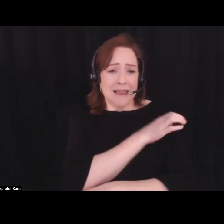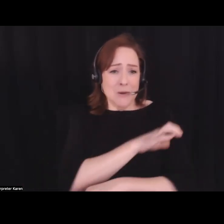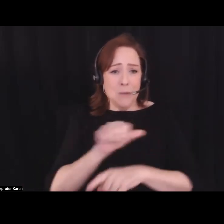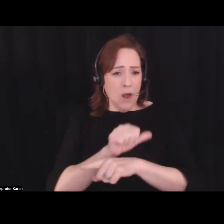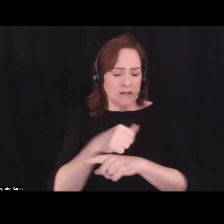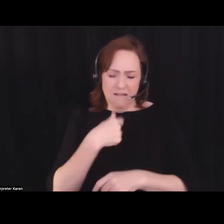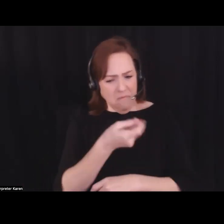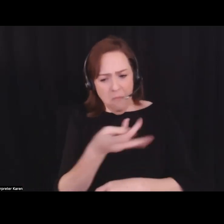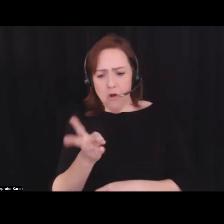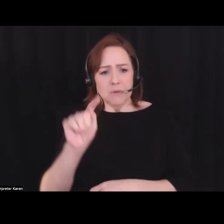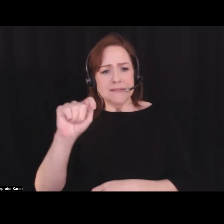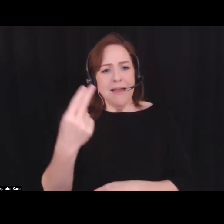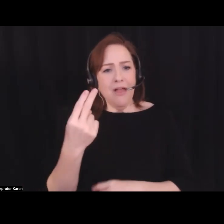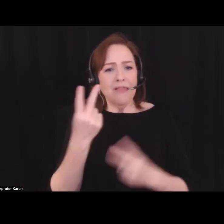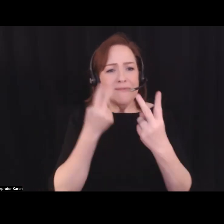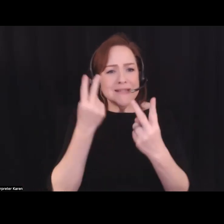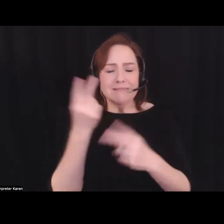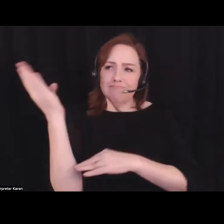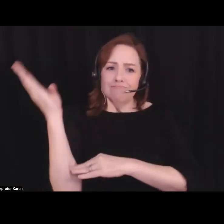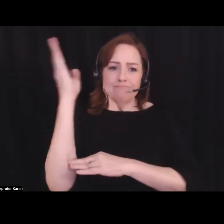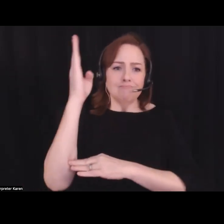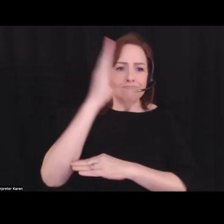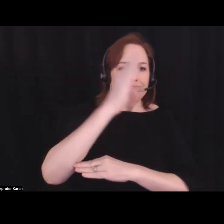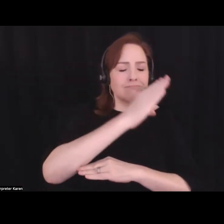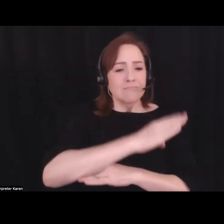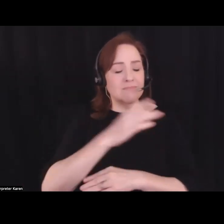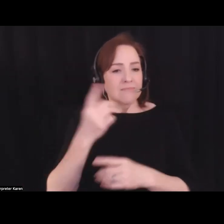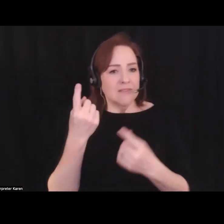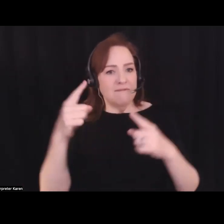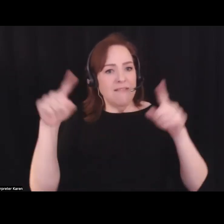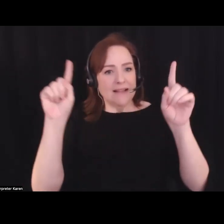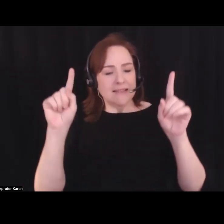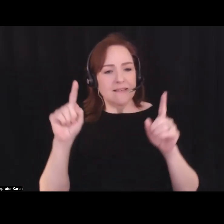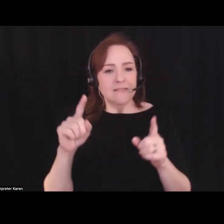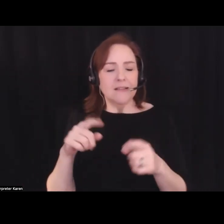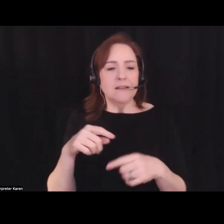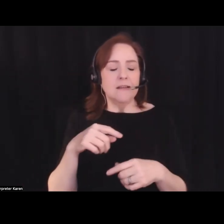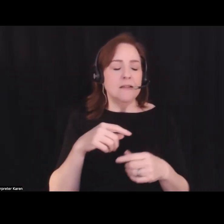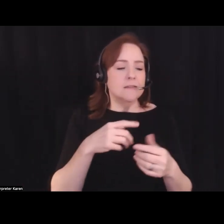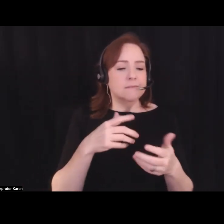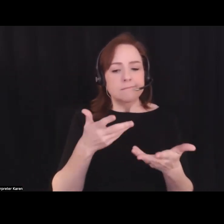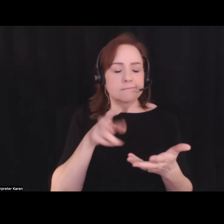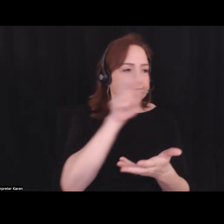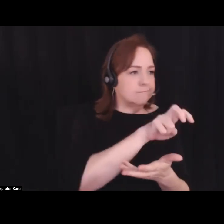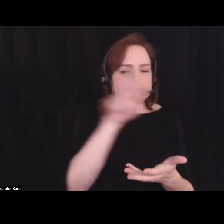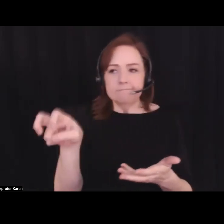the day. they can be very effective in terms of occurring between moving patients between waiting